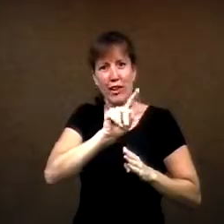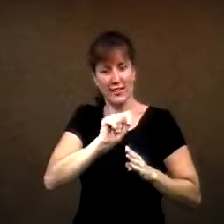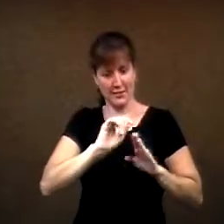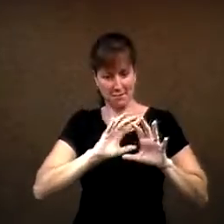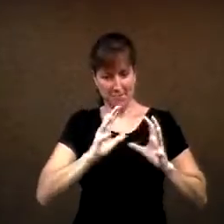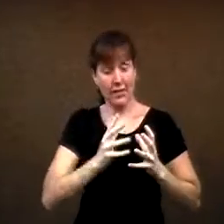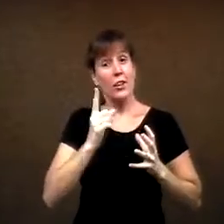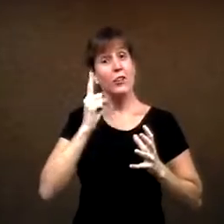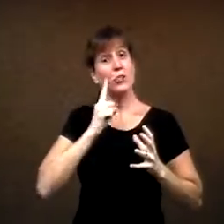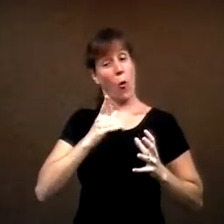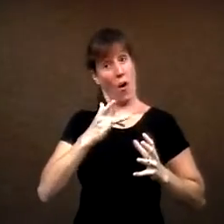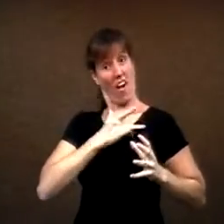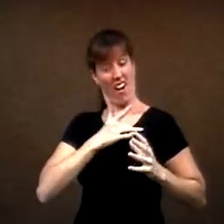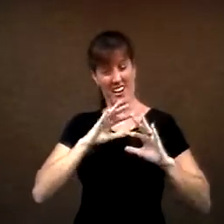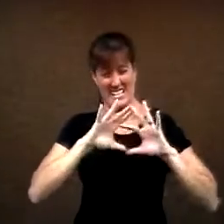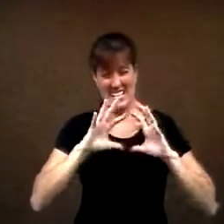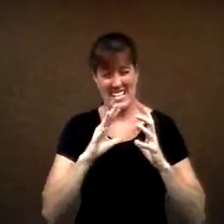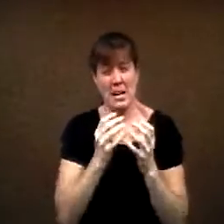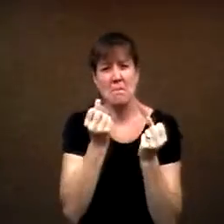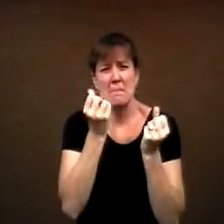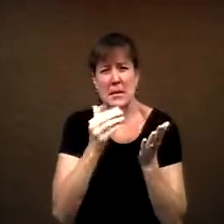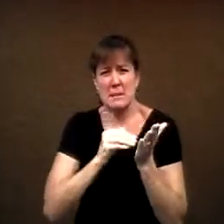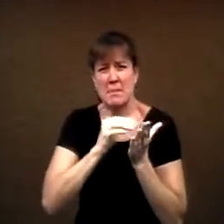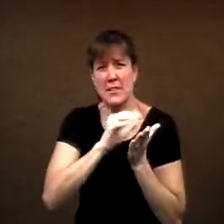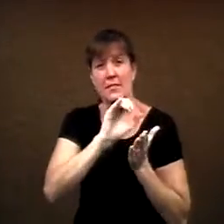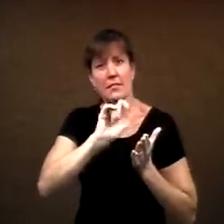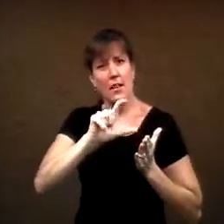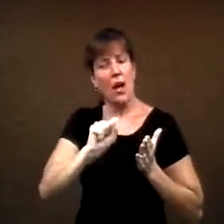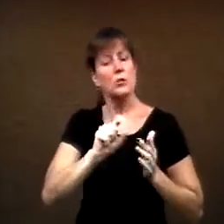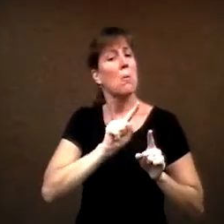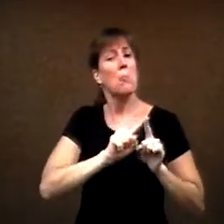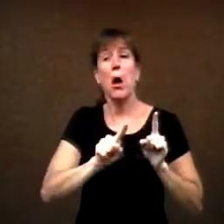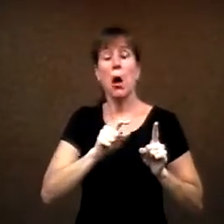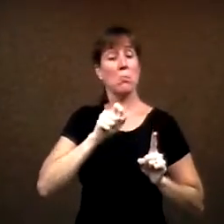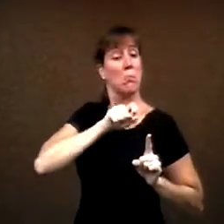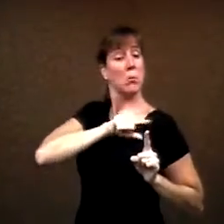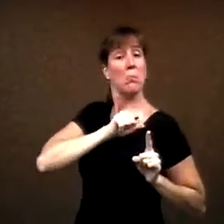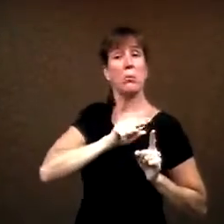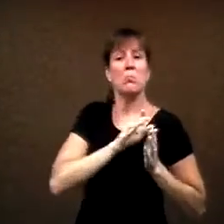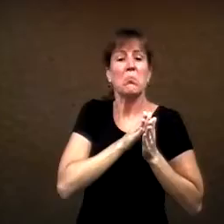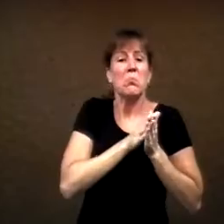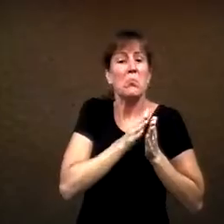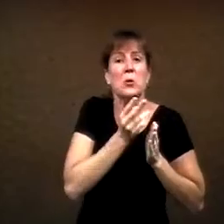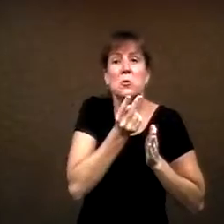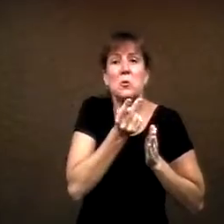it's only necessary to stimulate two or three of them. These waves of action potentials,